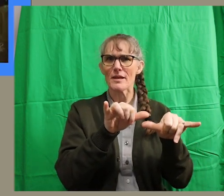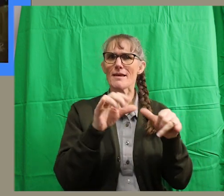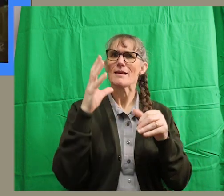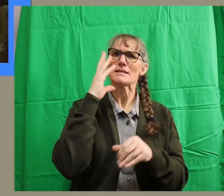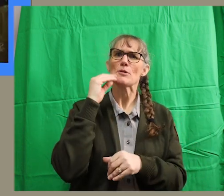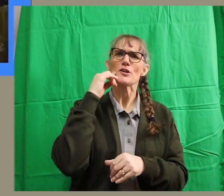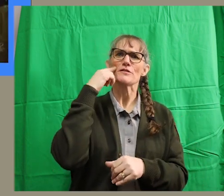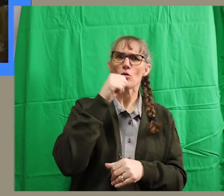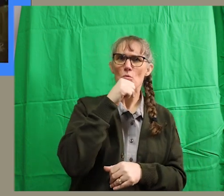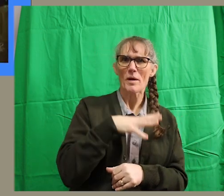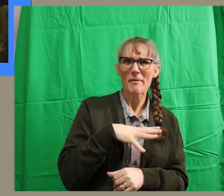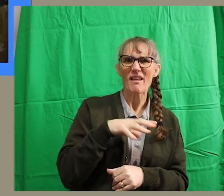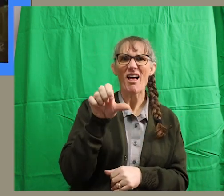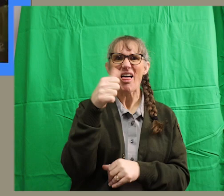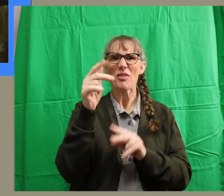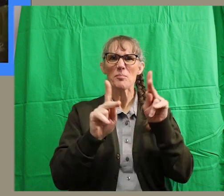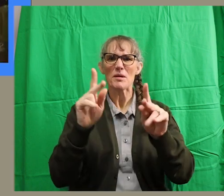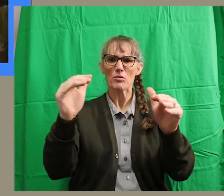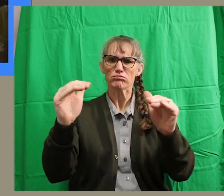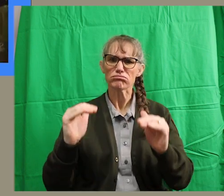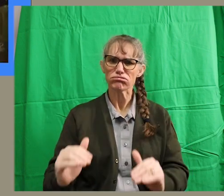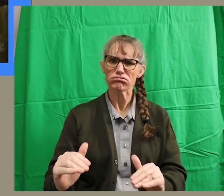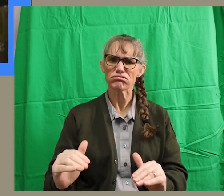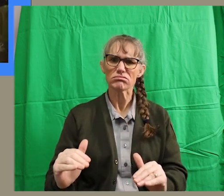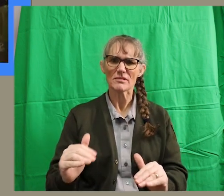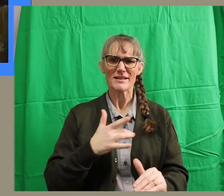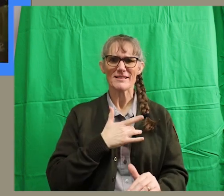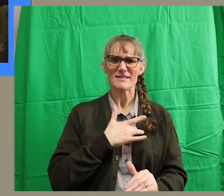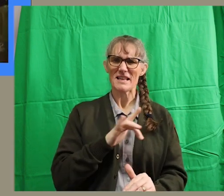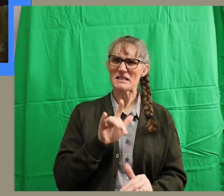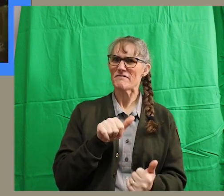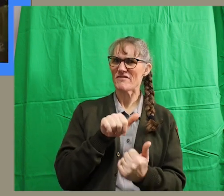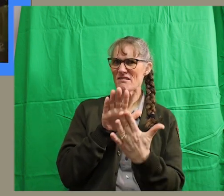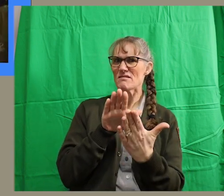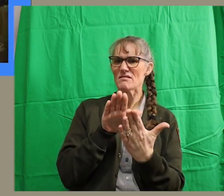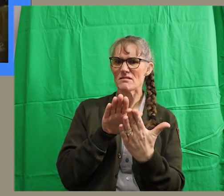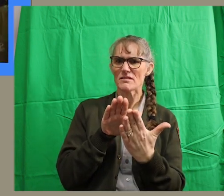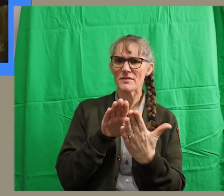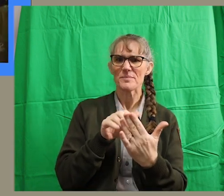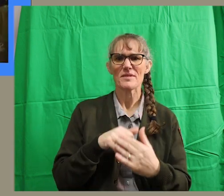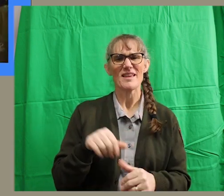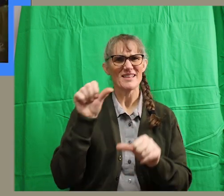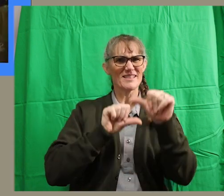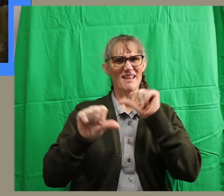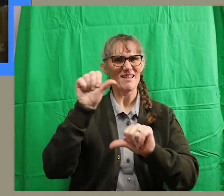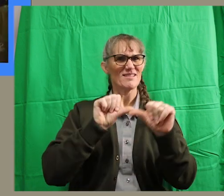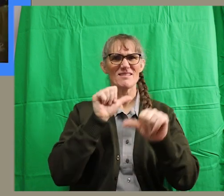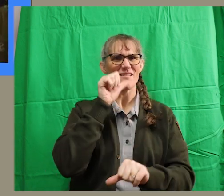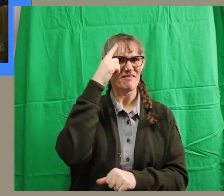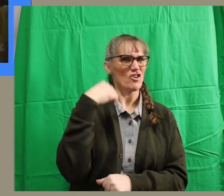women and other marginalized groups tend to face; where we don't know that science is for us.